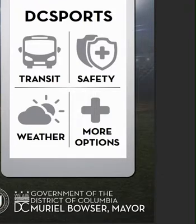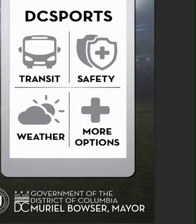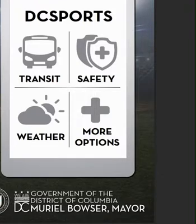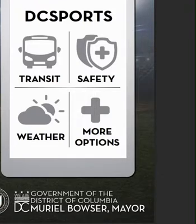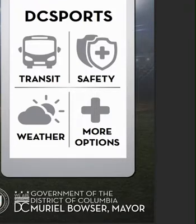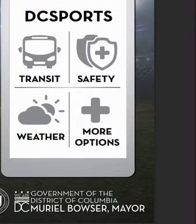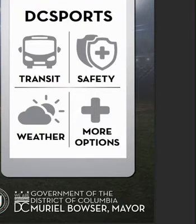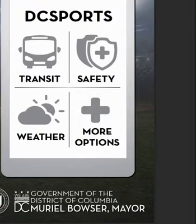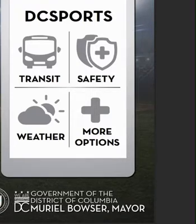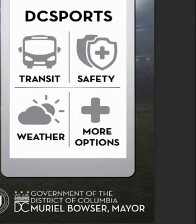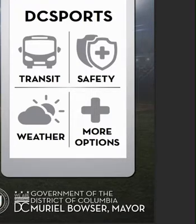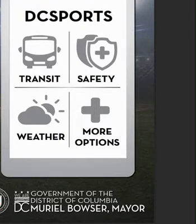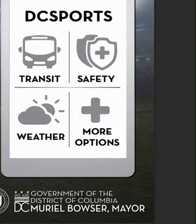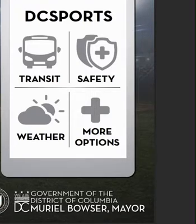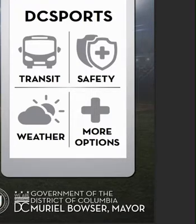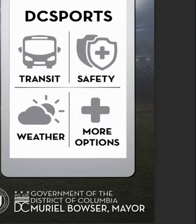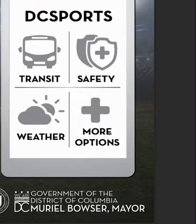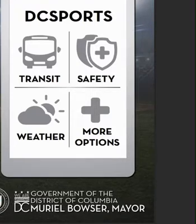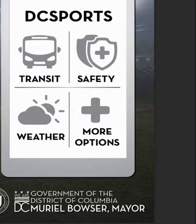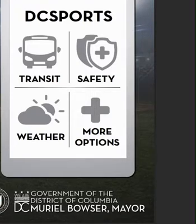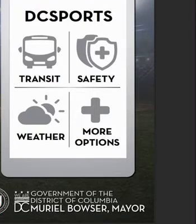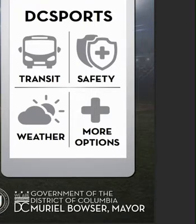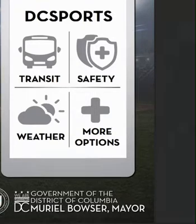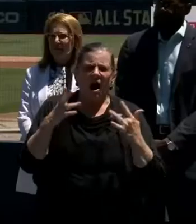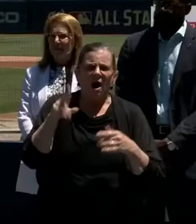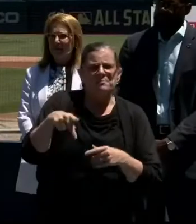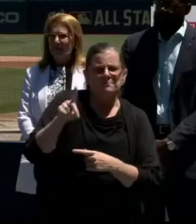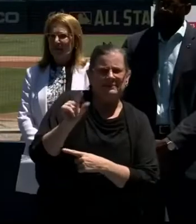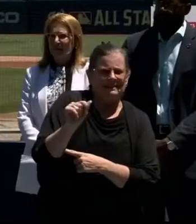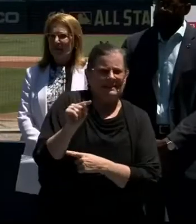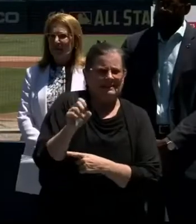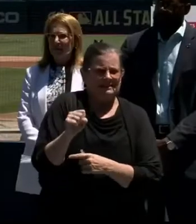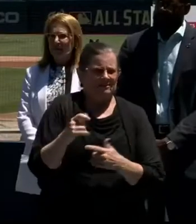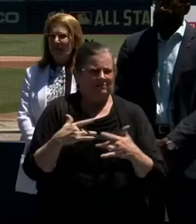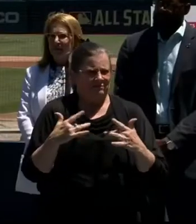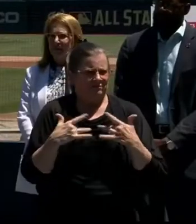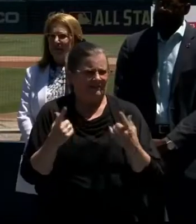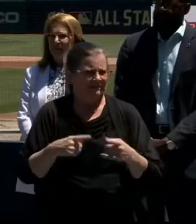ALERTS. SO I WANT TO NOW INVITE OUR CHIEF OF POLICE TO COME UP,